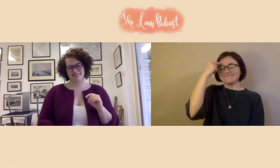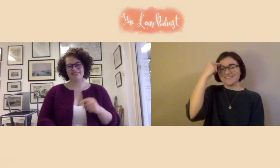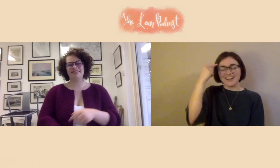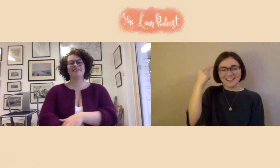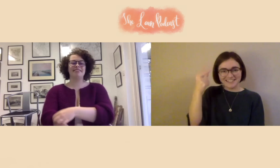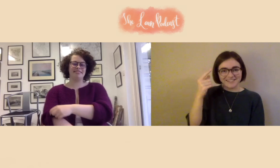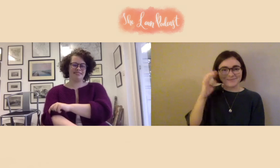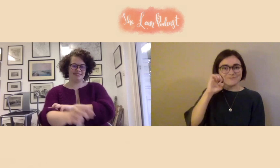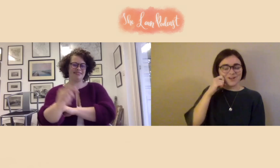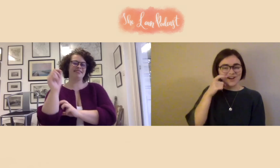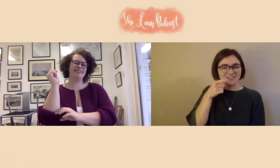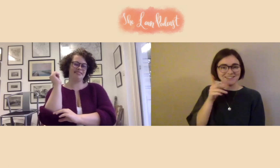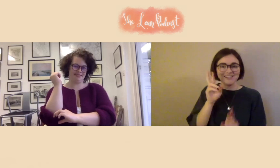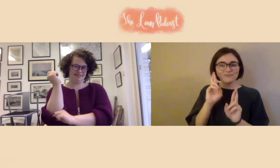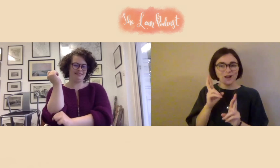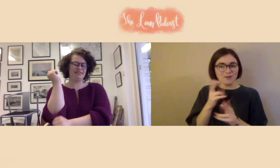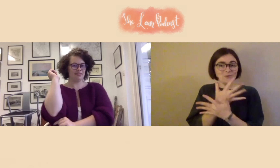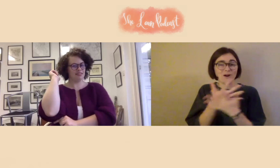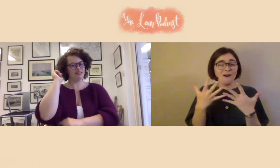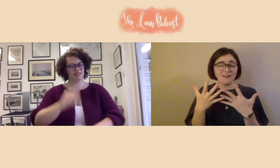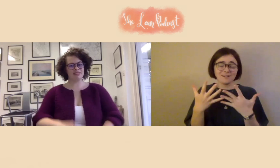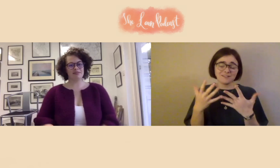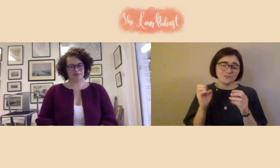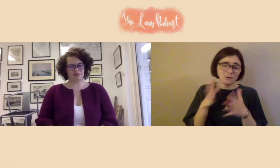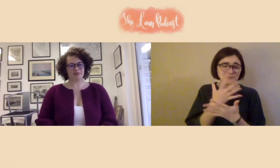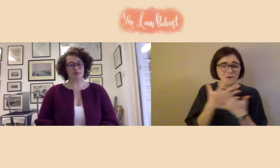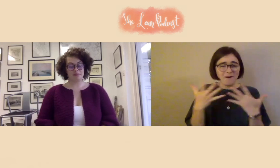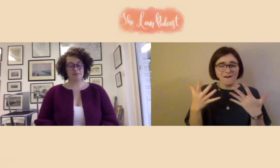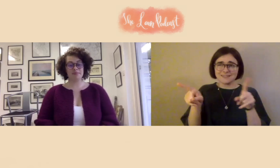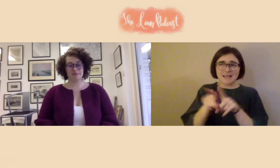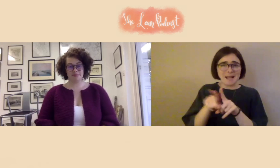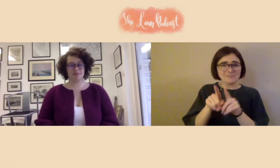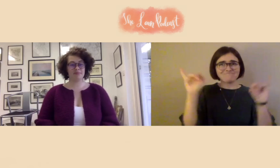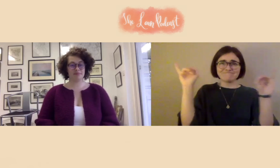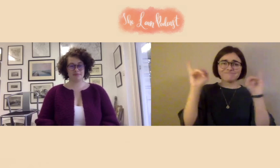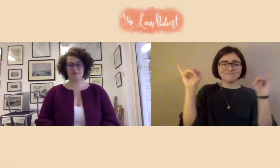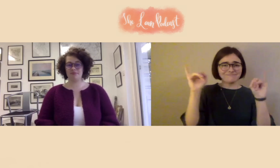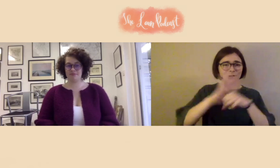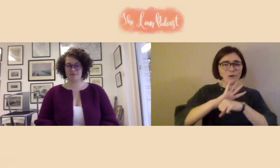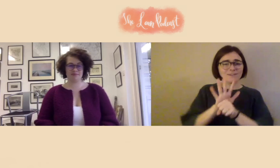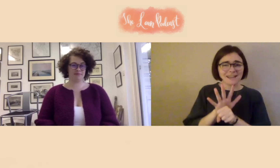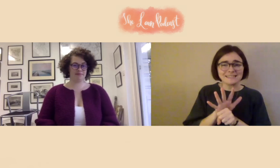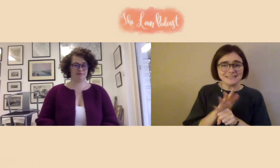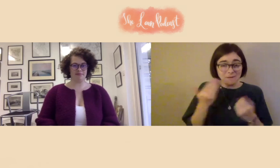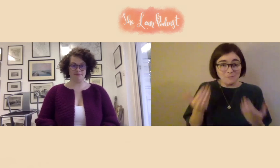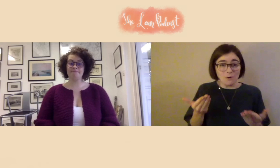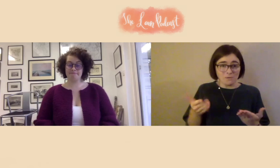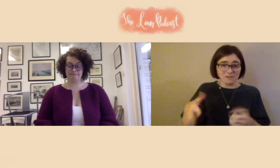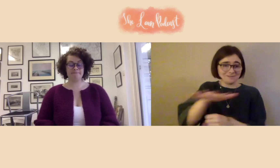to our topic today, because of course, you know, we're all in the middle of the same pandemic, same COVID-19 pandemic.